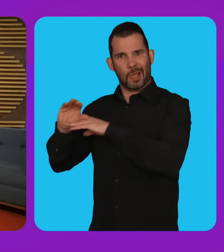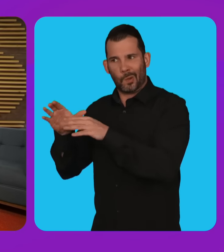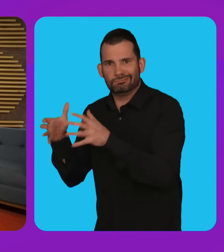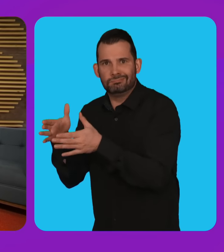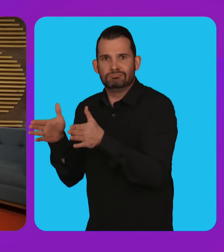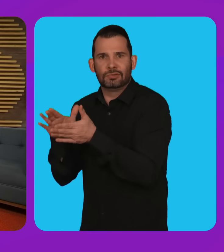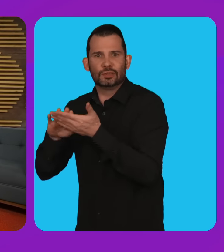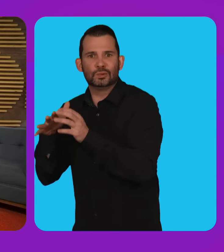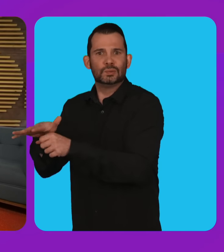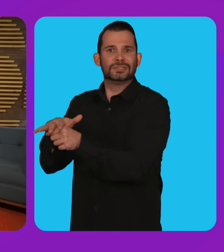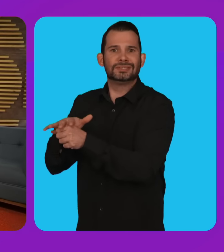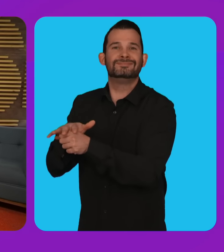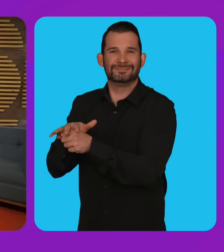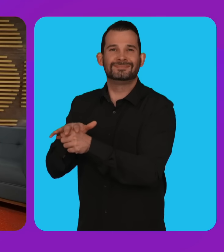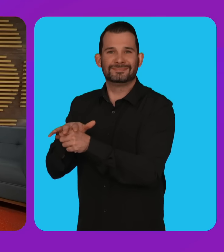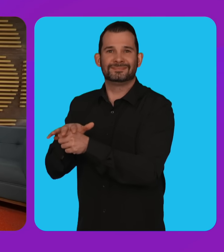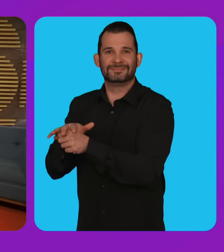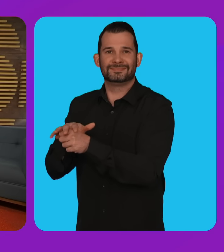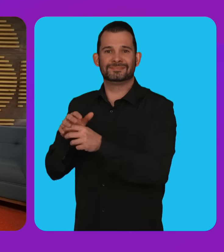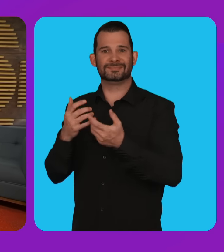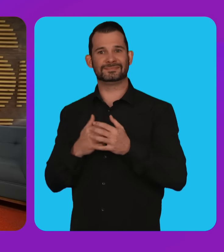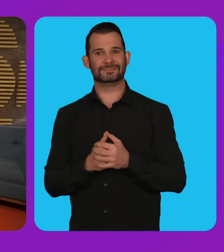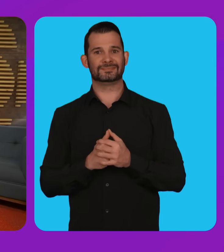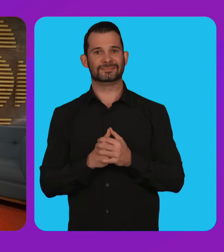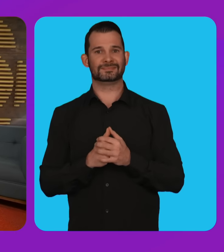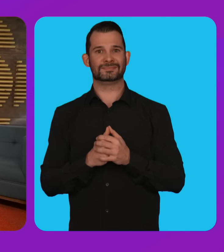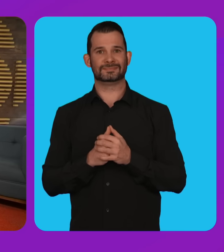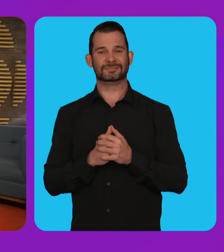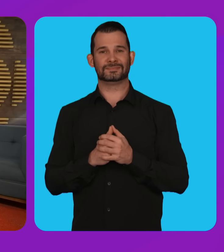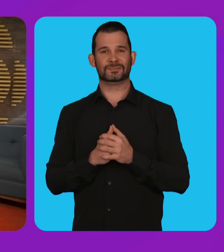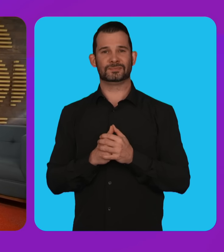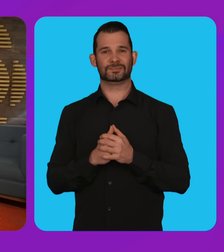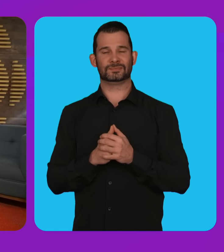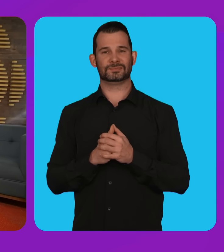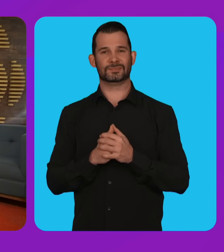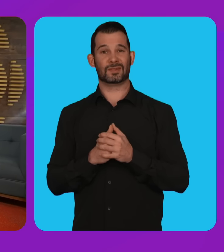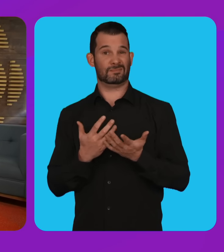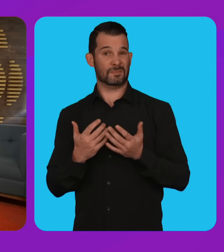in the regions, above all, in French-speaking minority communities.